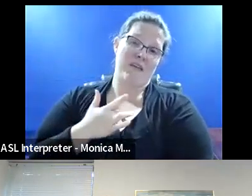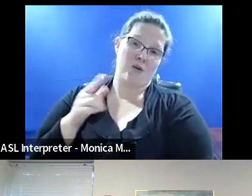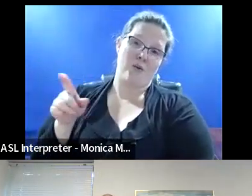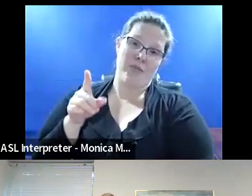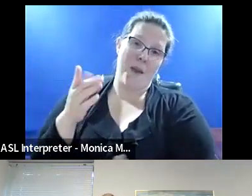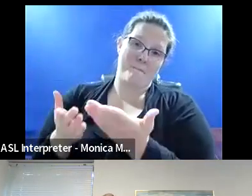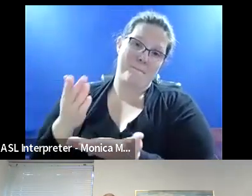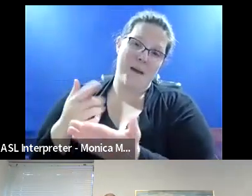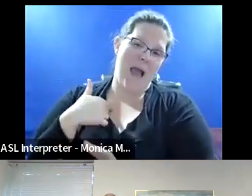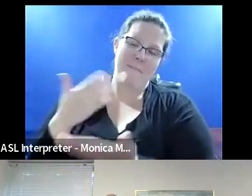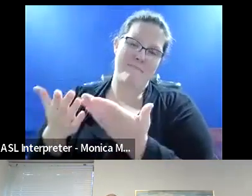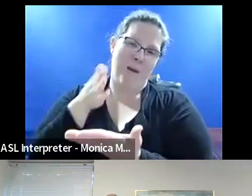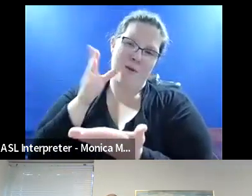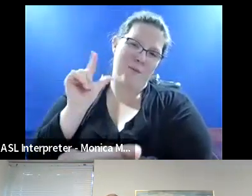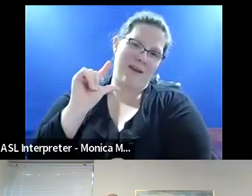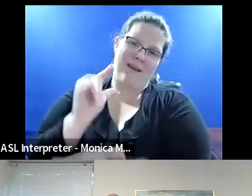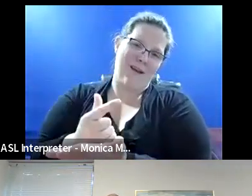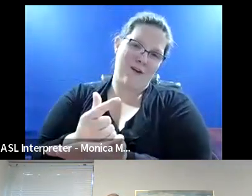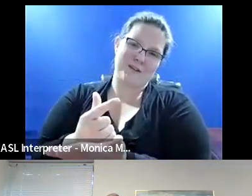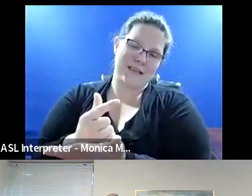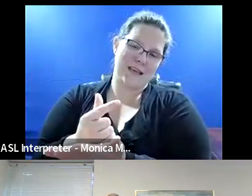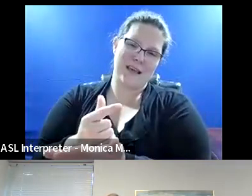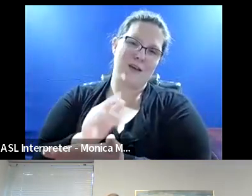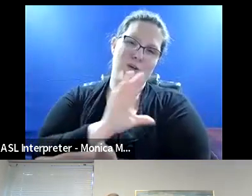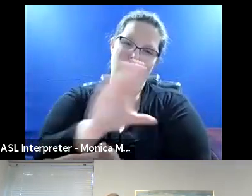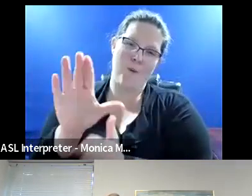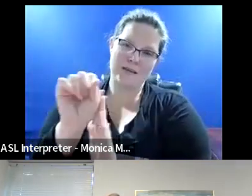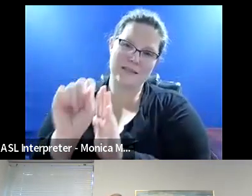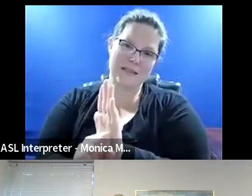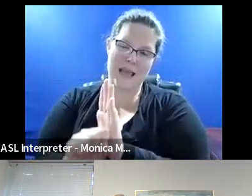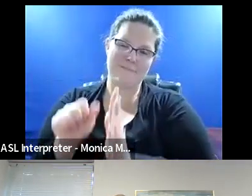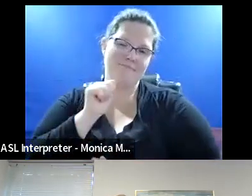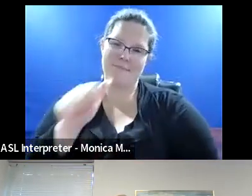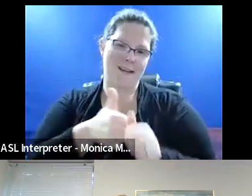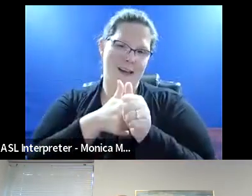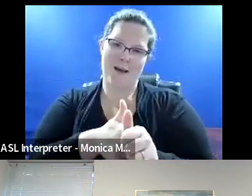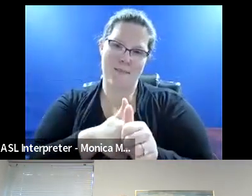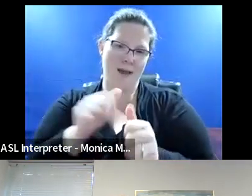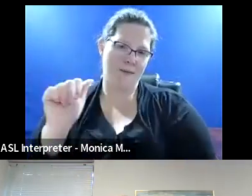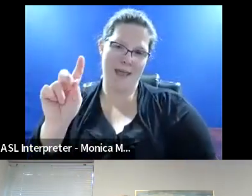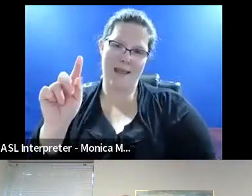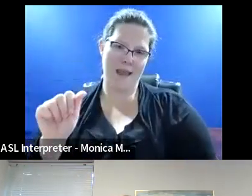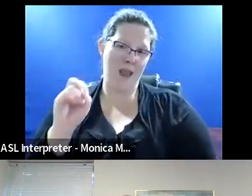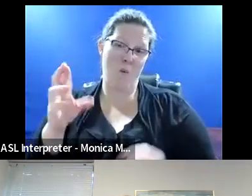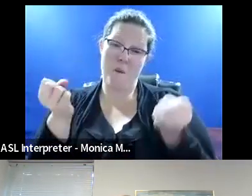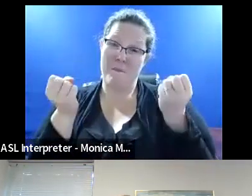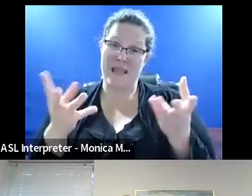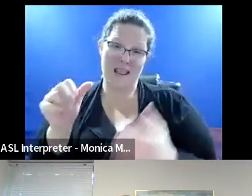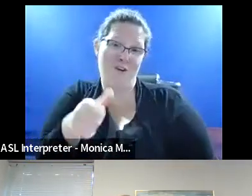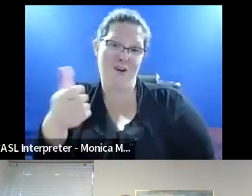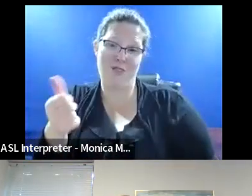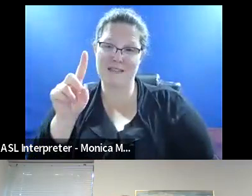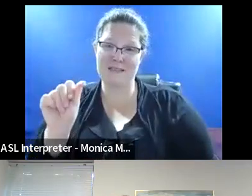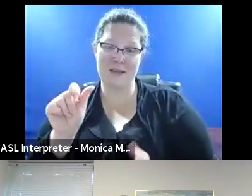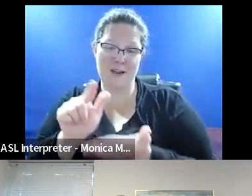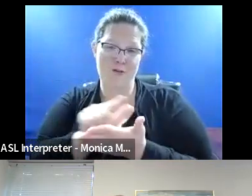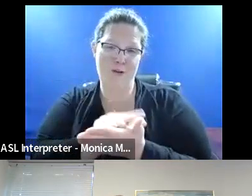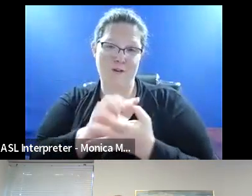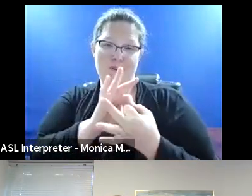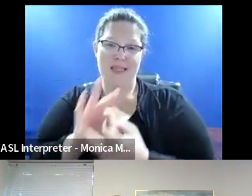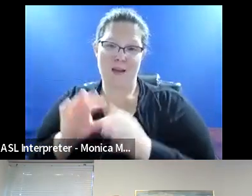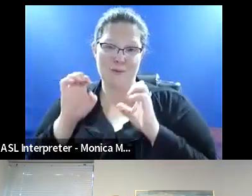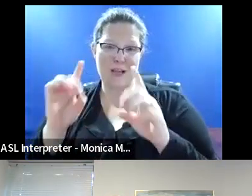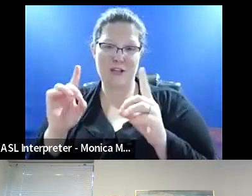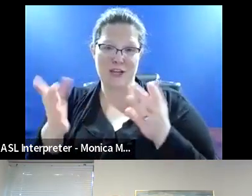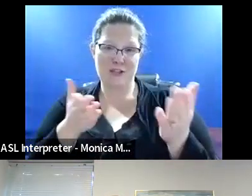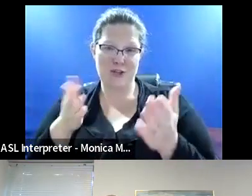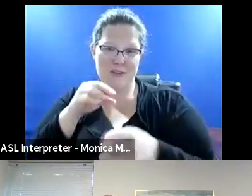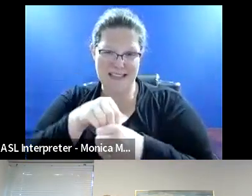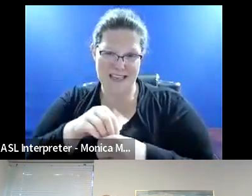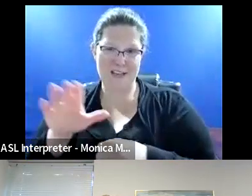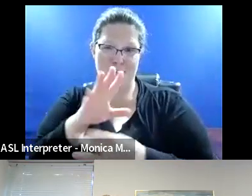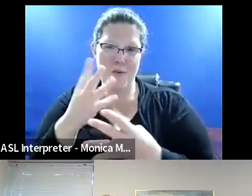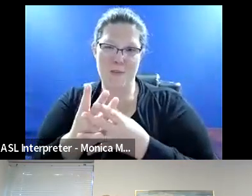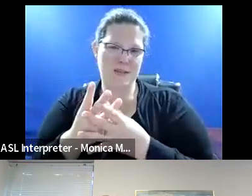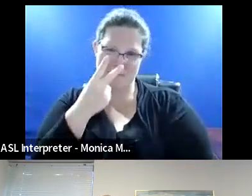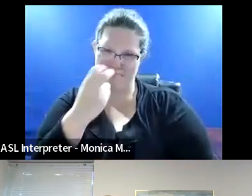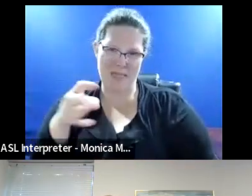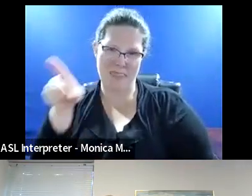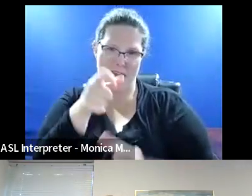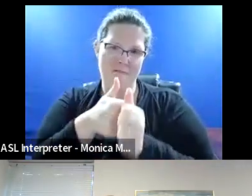THIS IS JANE JOHNSON AGAIN. I JUST WANT TO SAY THAT WHAT WE FOUND IN FLORIDA IS MOST OF OUR PRISONS ARE IN RURAL AREAS AND THE SMALLER CELLS WERE ABLE TO PARTICIPATE IN THE TRAINING PROGRAM AND IT JUST TAKES ONE INSTRUCTOR SO YOU DON'T HAVE TO HAVE A HUGE STAFF. YOU JUST HAVE TO BE ABLE TO GET YOUR FOOT IN THE DOOR WITH THE STATE DEPARTMENT OF CORRECTIONS.